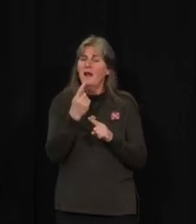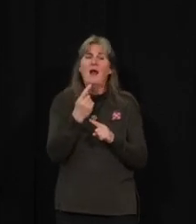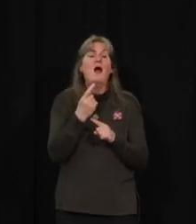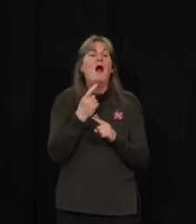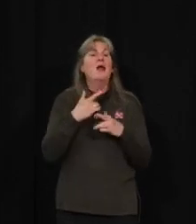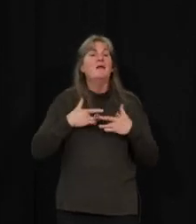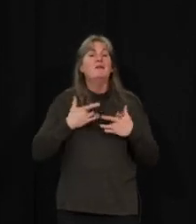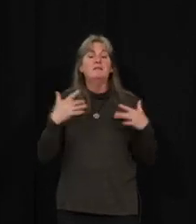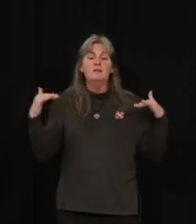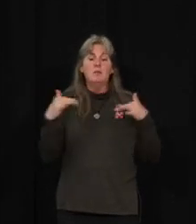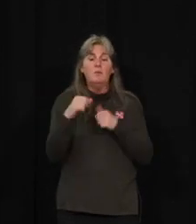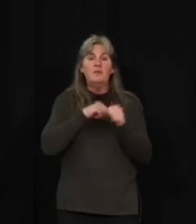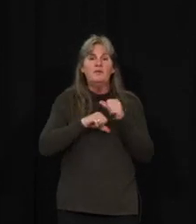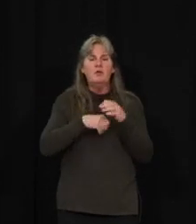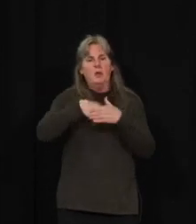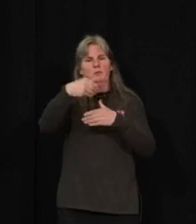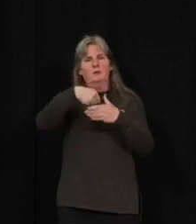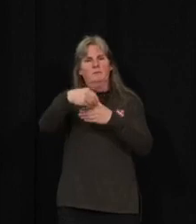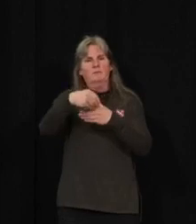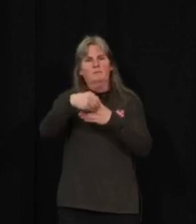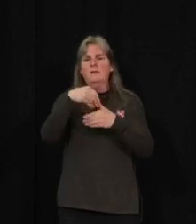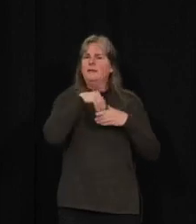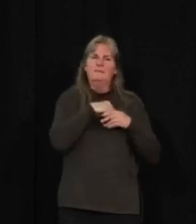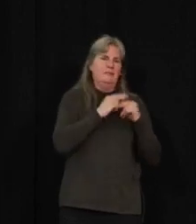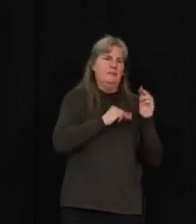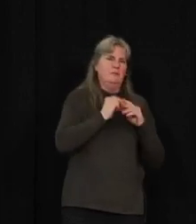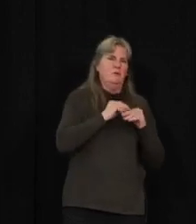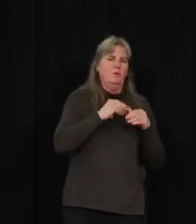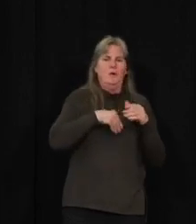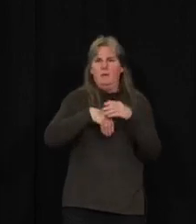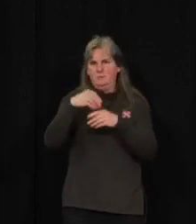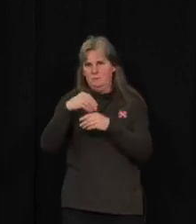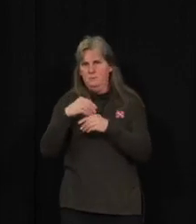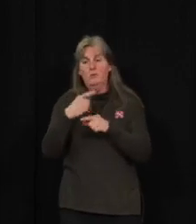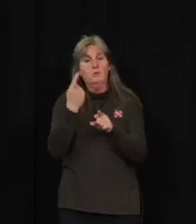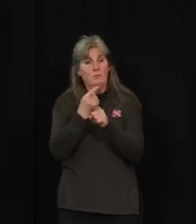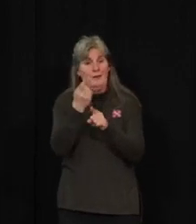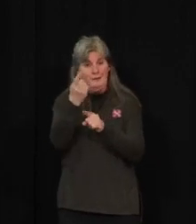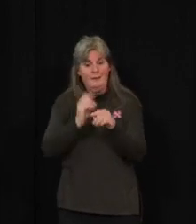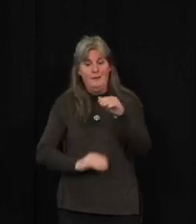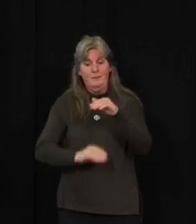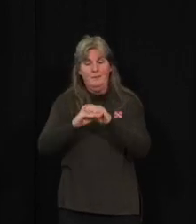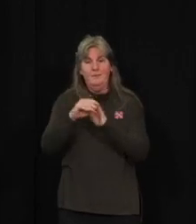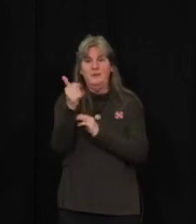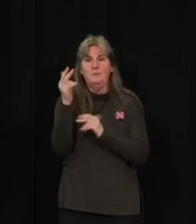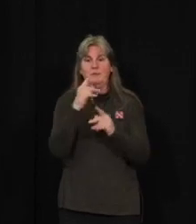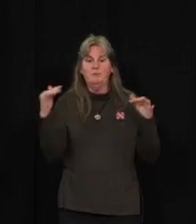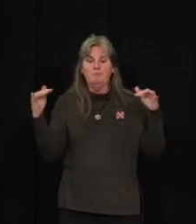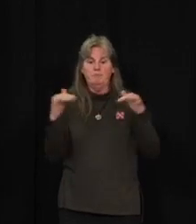gatherings are less than ten, as you say, ten. And also that the spacing is wel